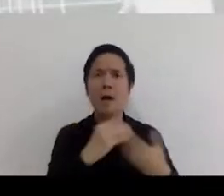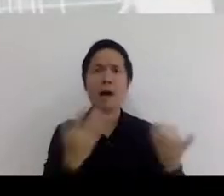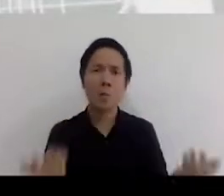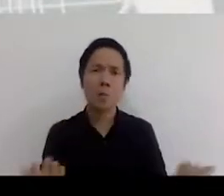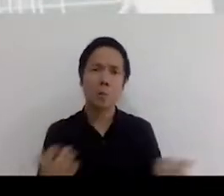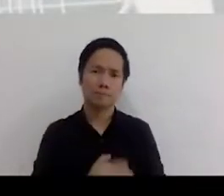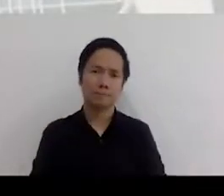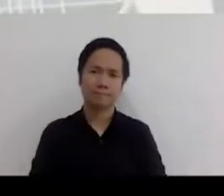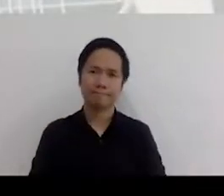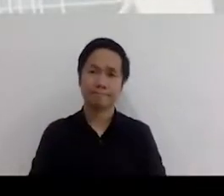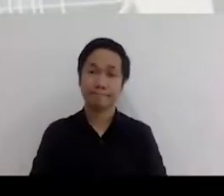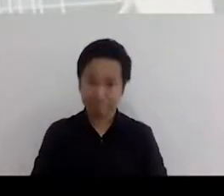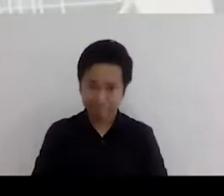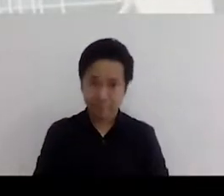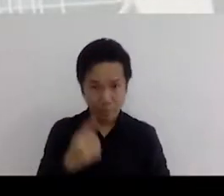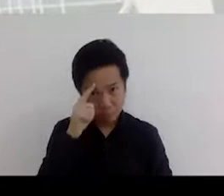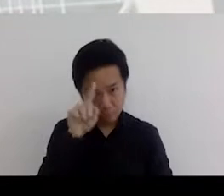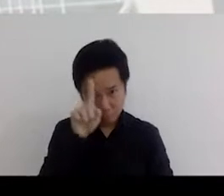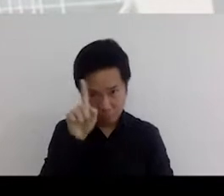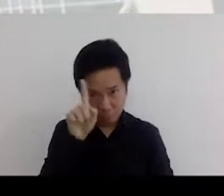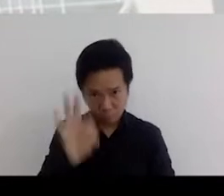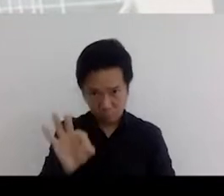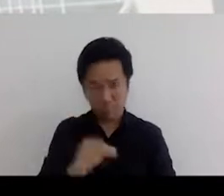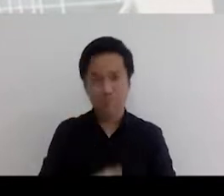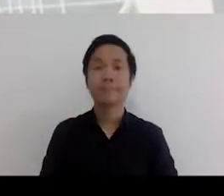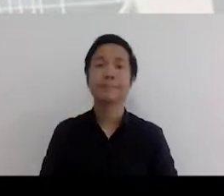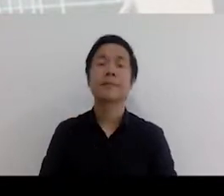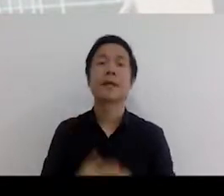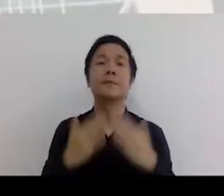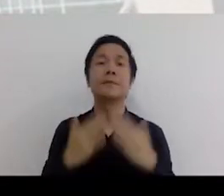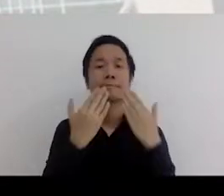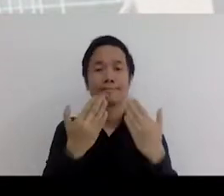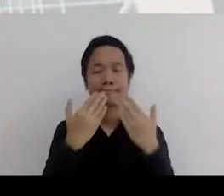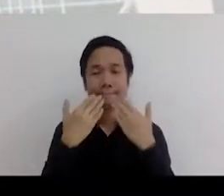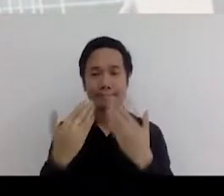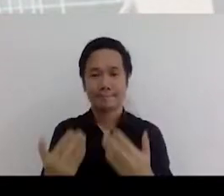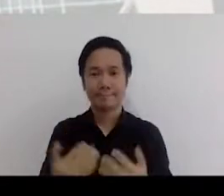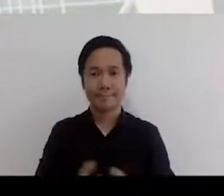I think you have captured it. But what stays with me is we have to lead by example,